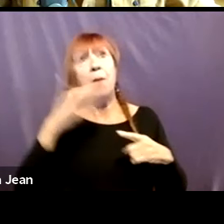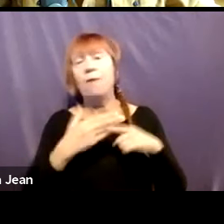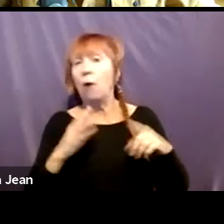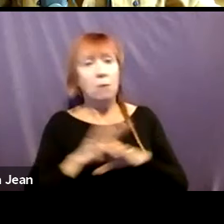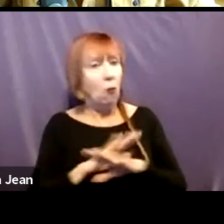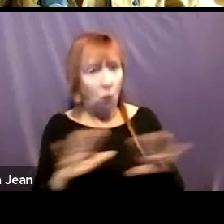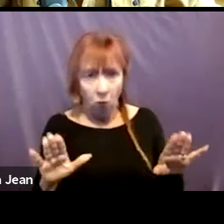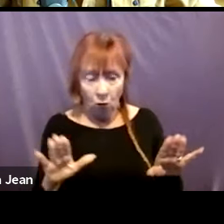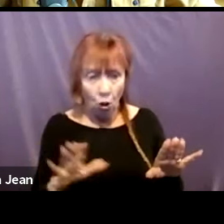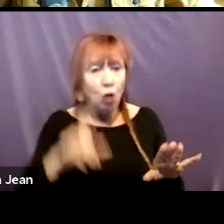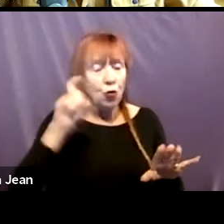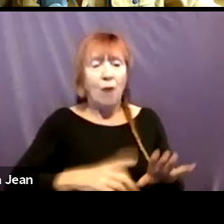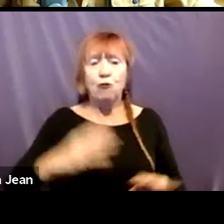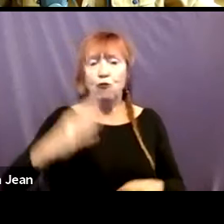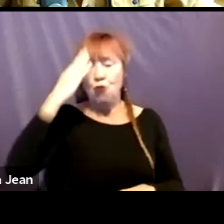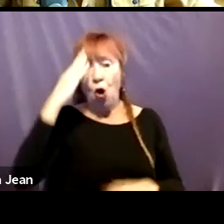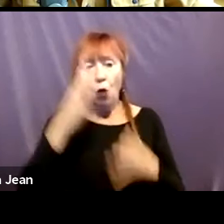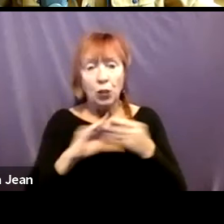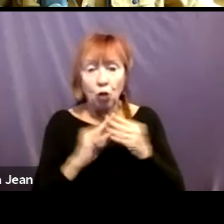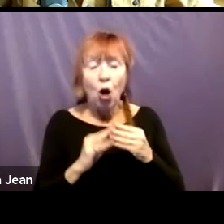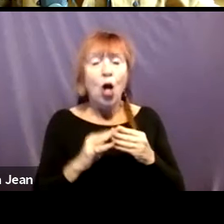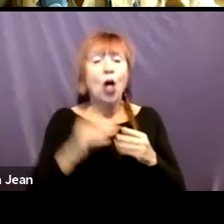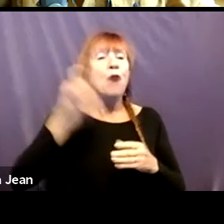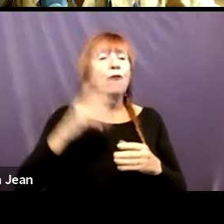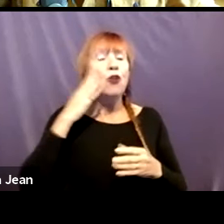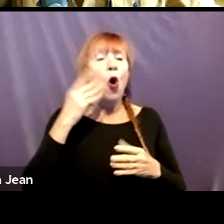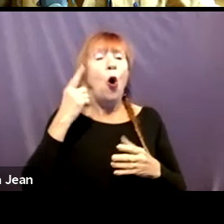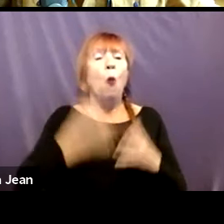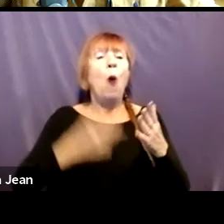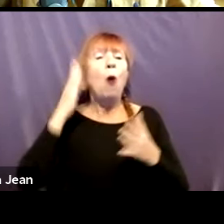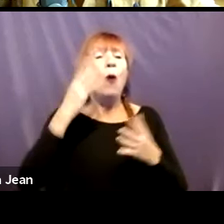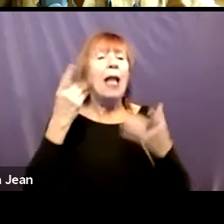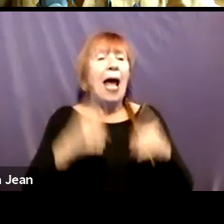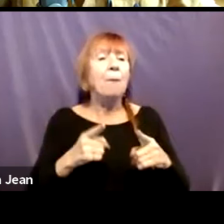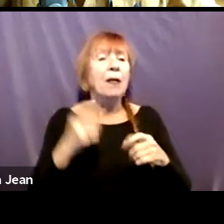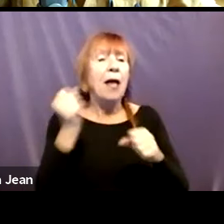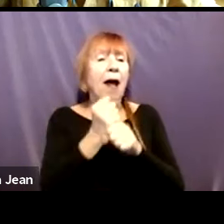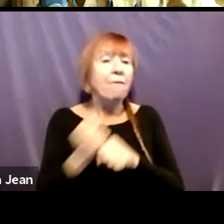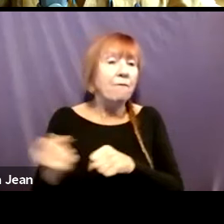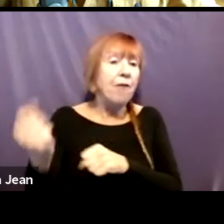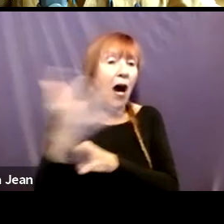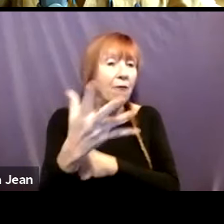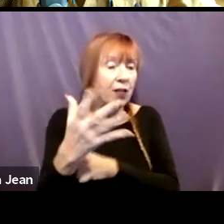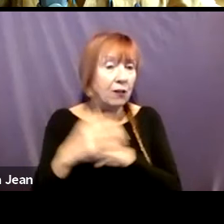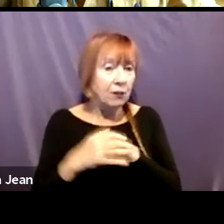it's like knowing what's gonna happen in five years. You're telling this story now, but, okay, where are we going in five years?